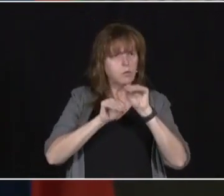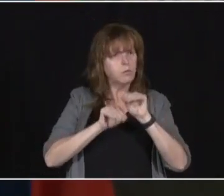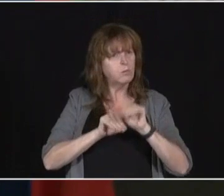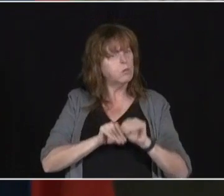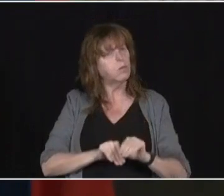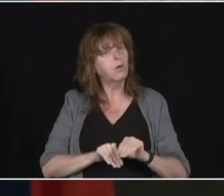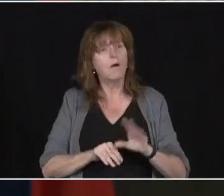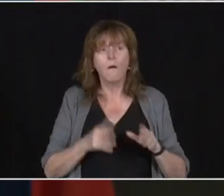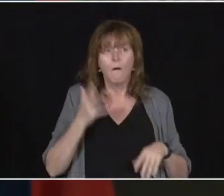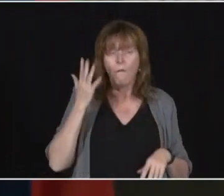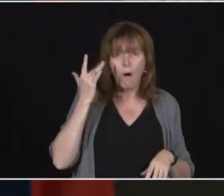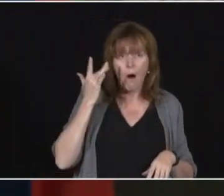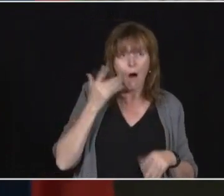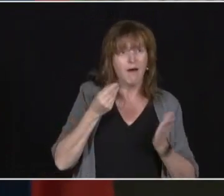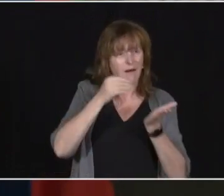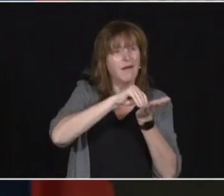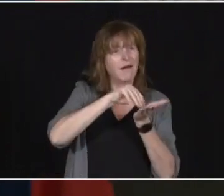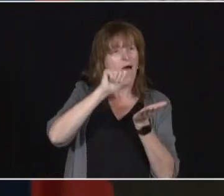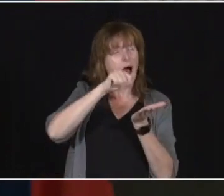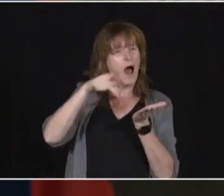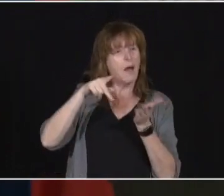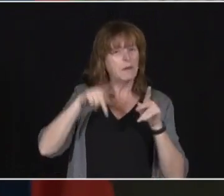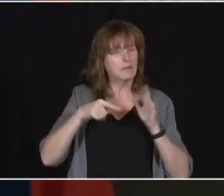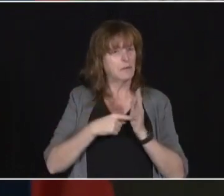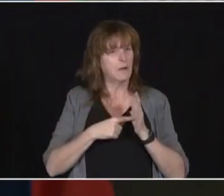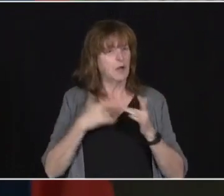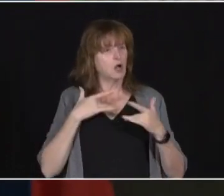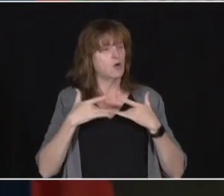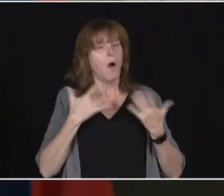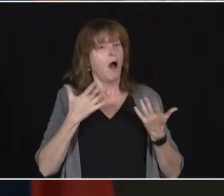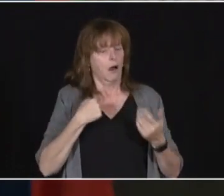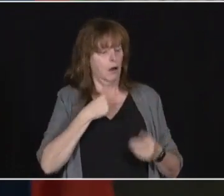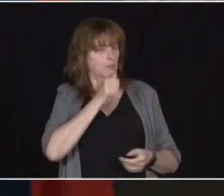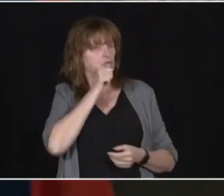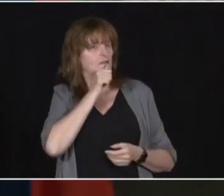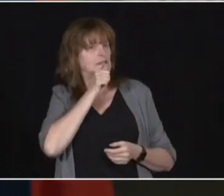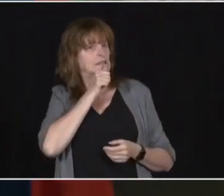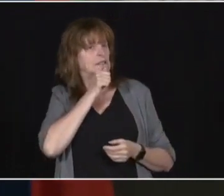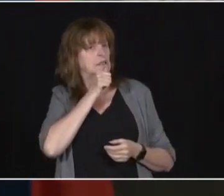privacy is very important and any app that does not have privacy area and it, that will be difficult.